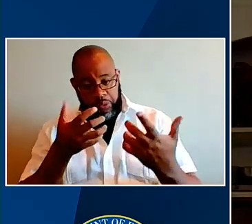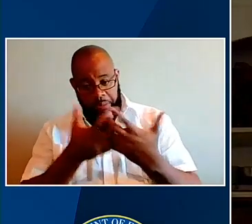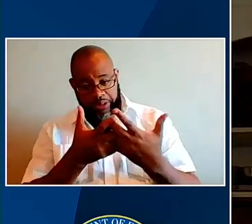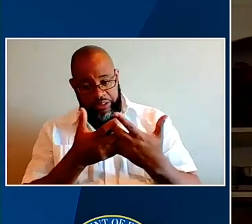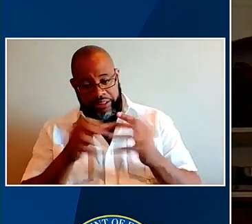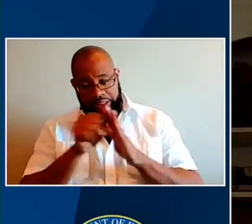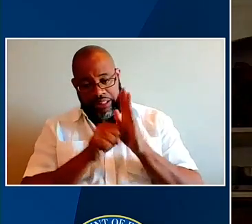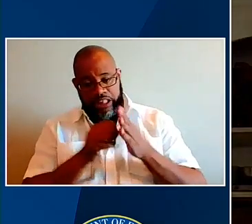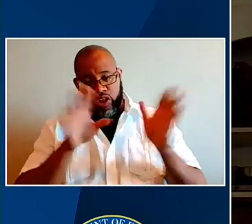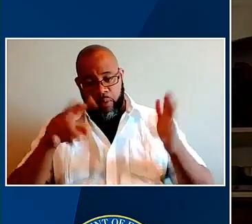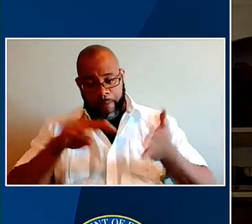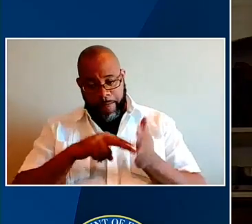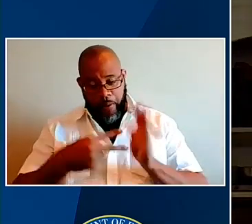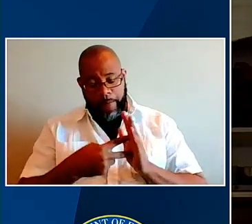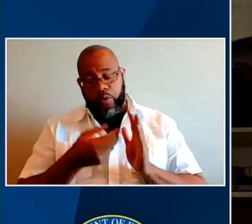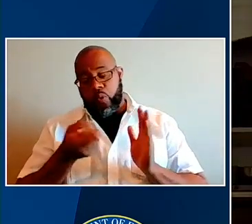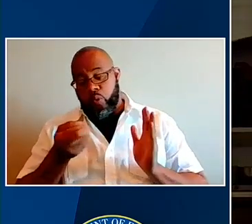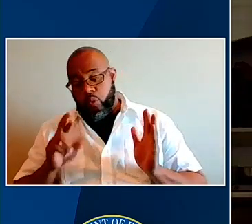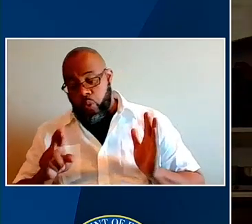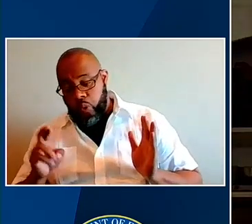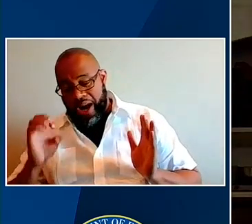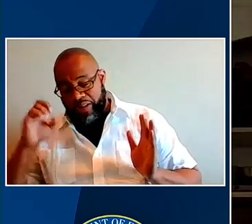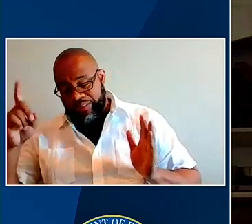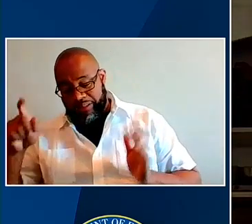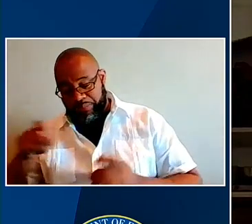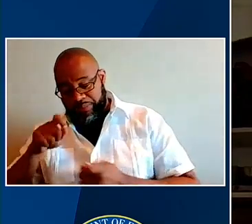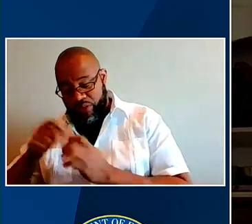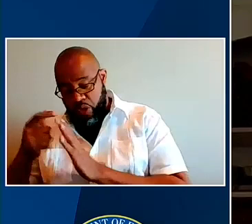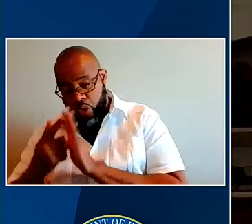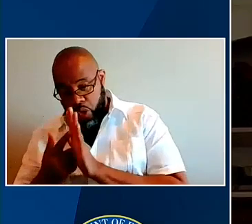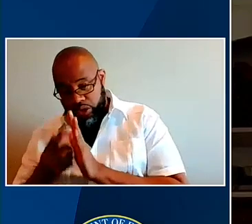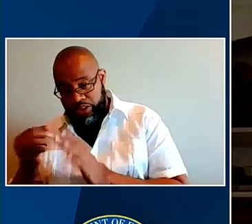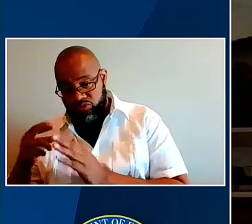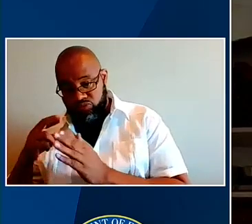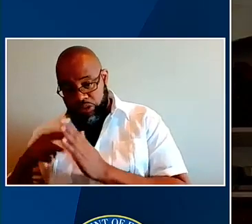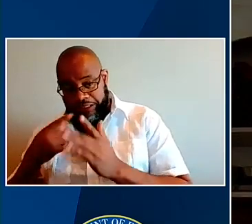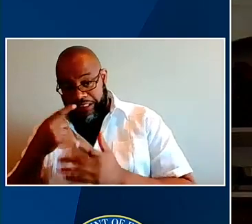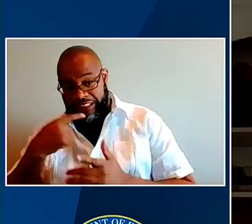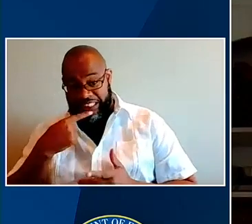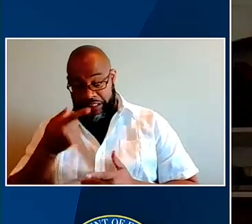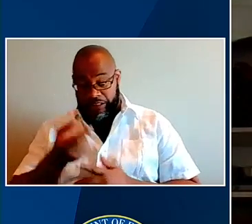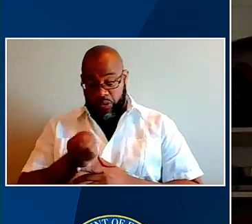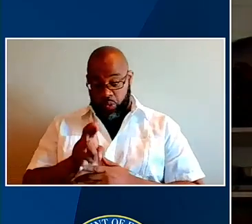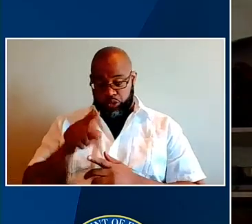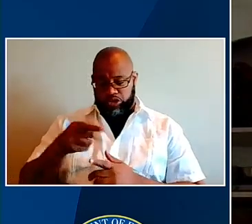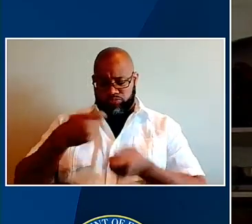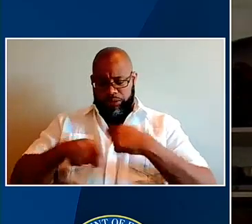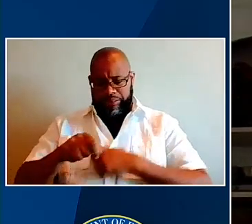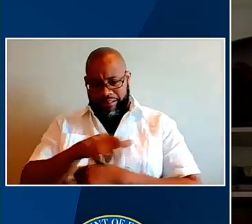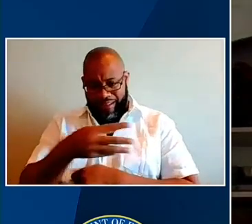purpose or education-specific laws and regulations. And you believe you're saying that should be the or should be an and.